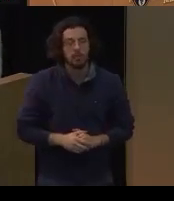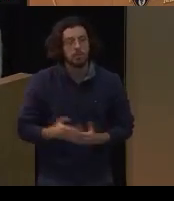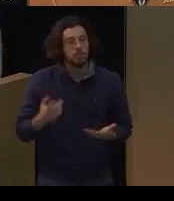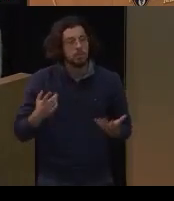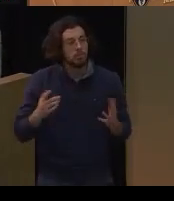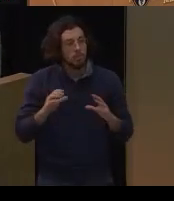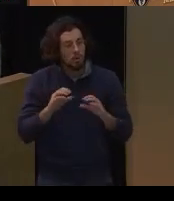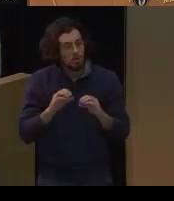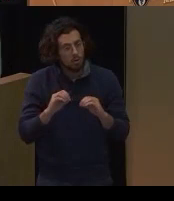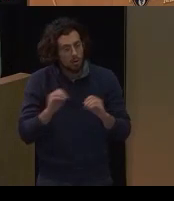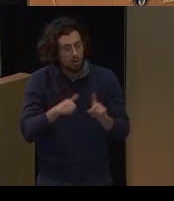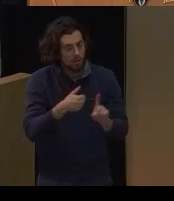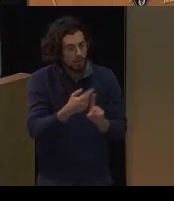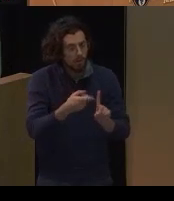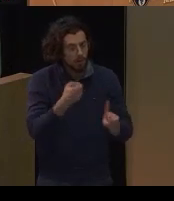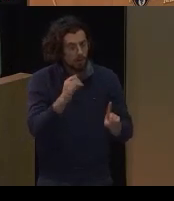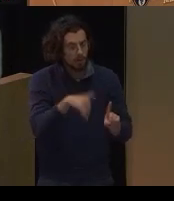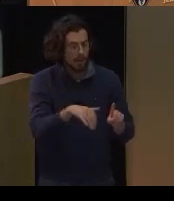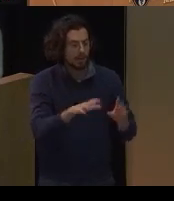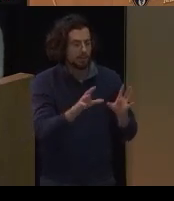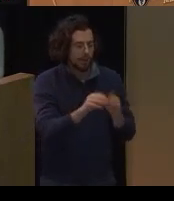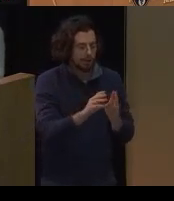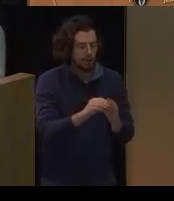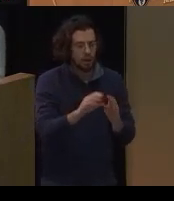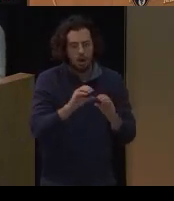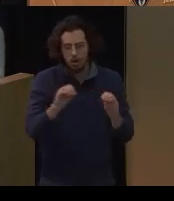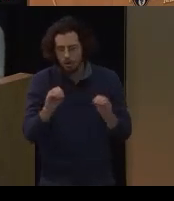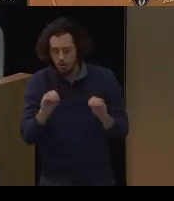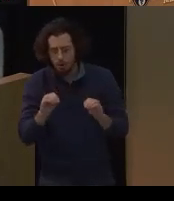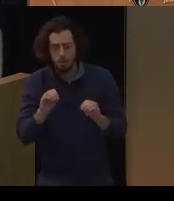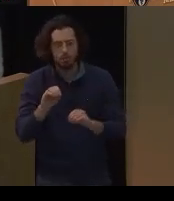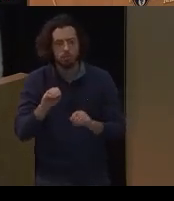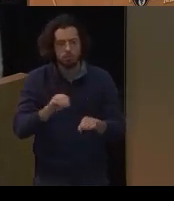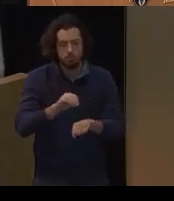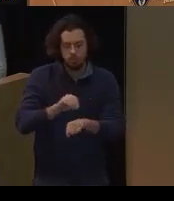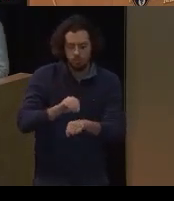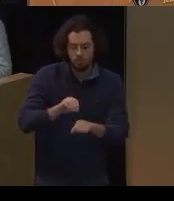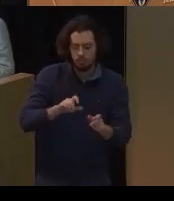and we found no regulation by session interaction so the neurofeedback didn't change over the course